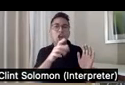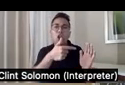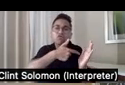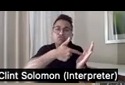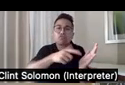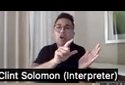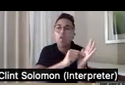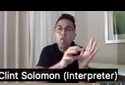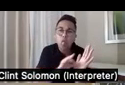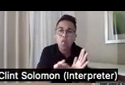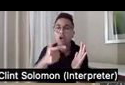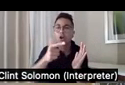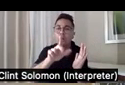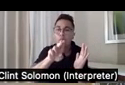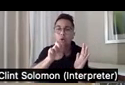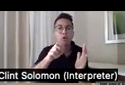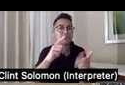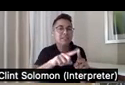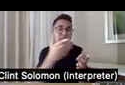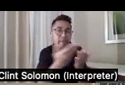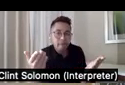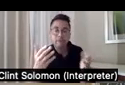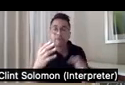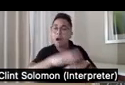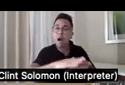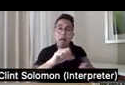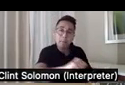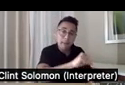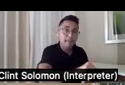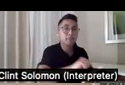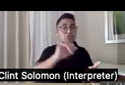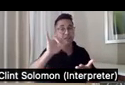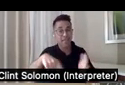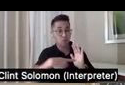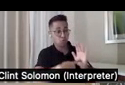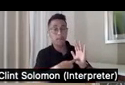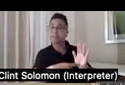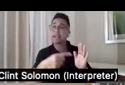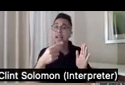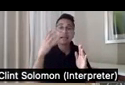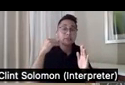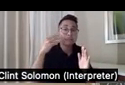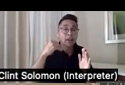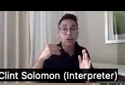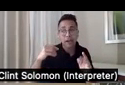onto different pages to represent experiences that the child had in a particular setting or